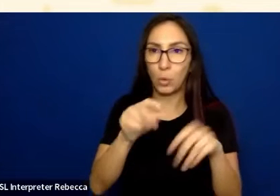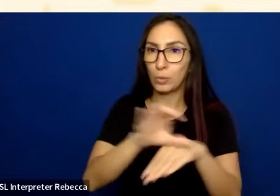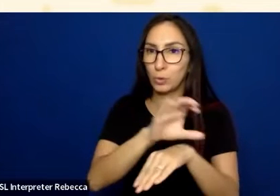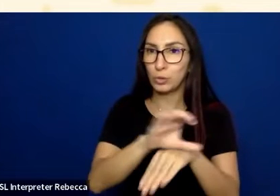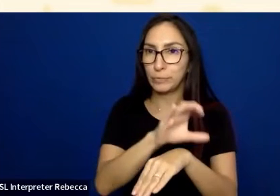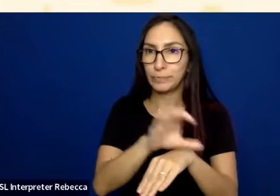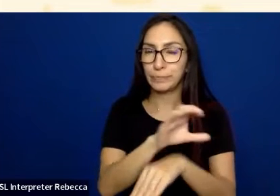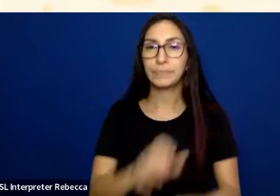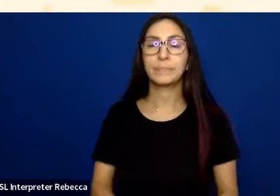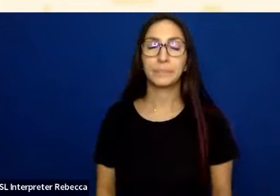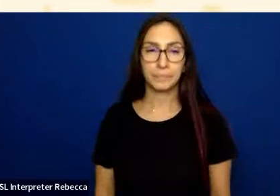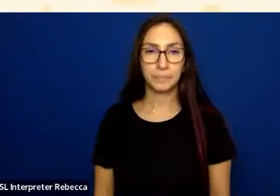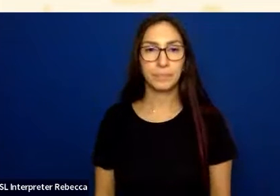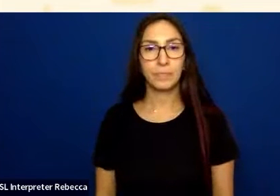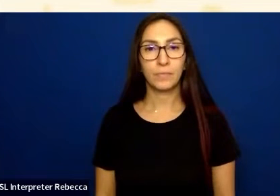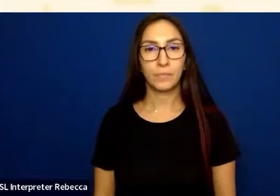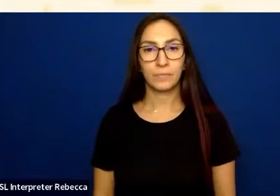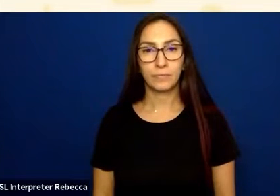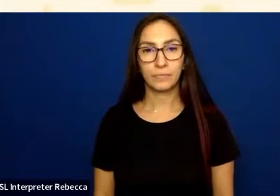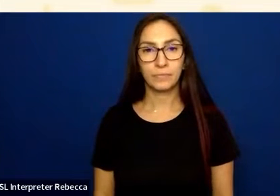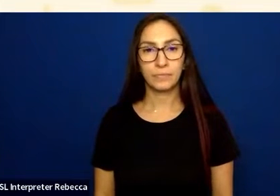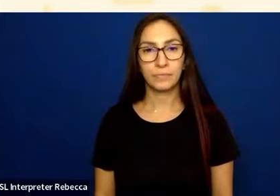Not only people with mobility and visual impairments,